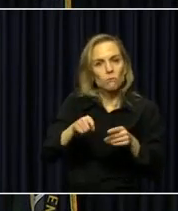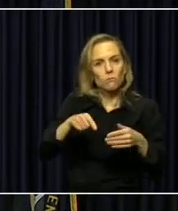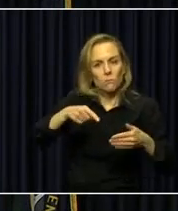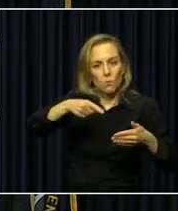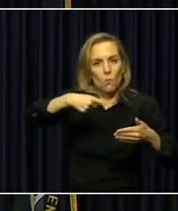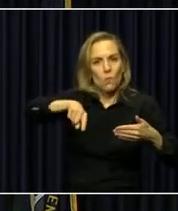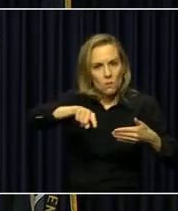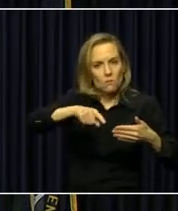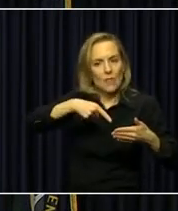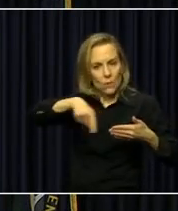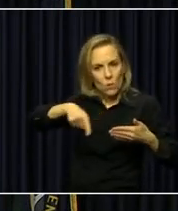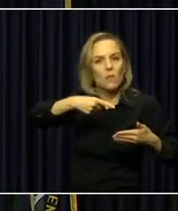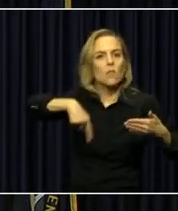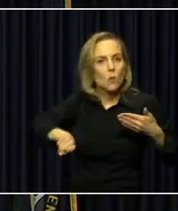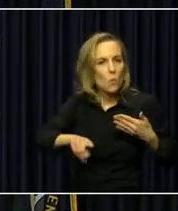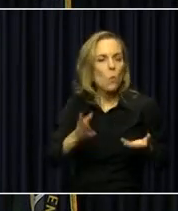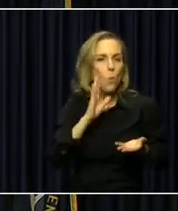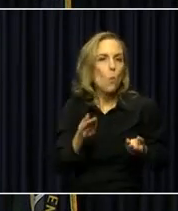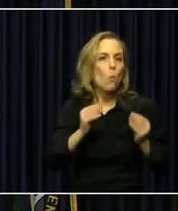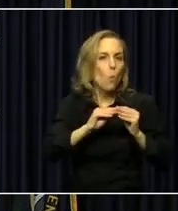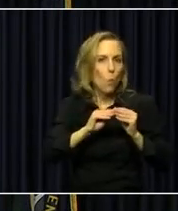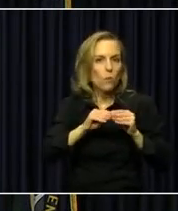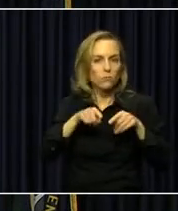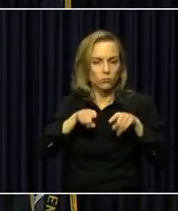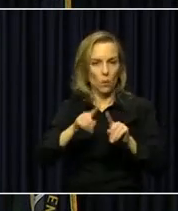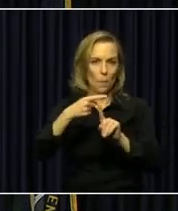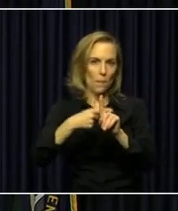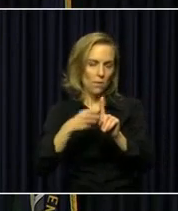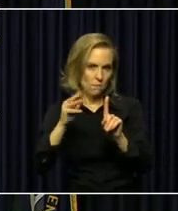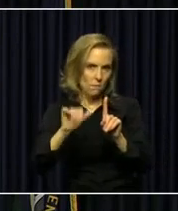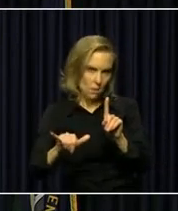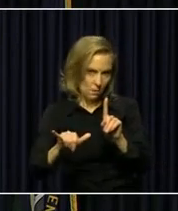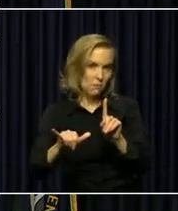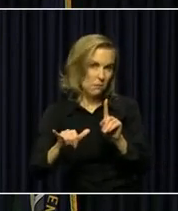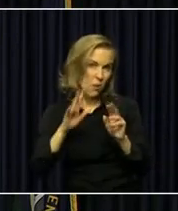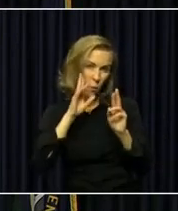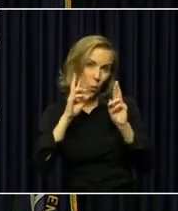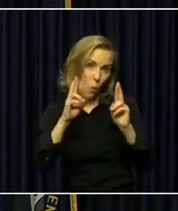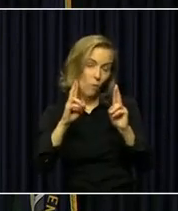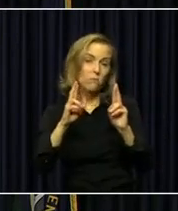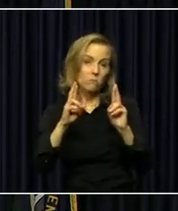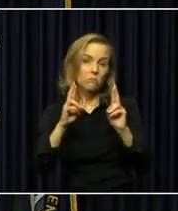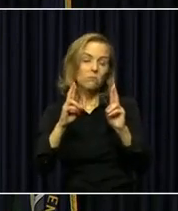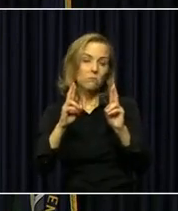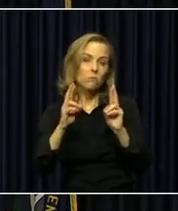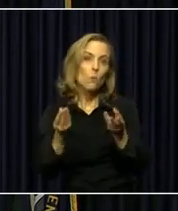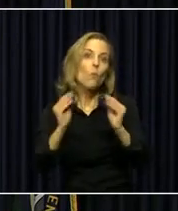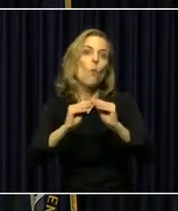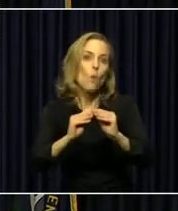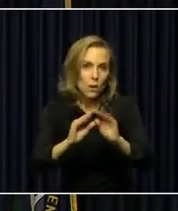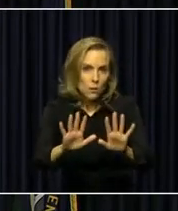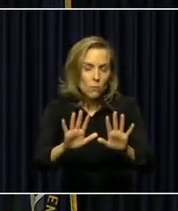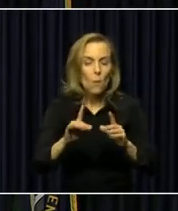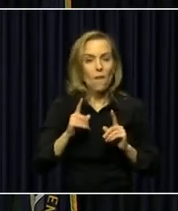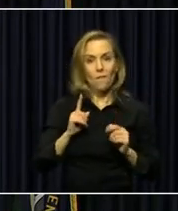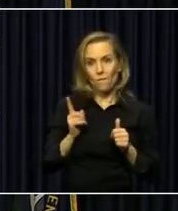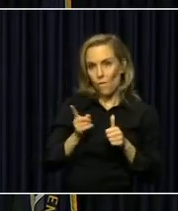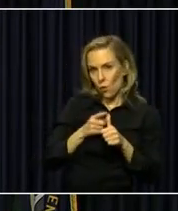NOT A BIG NUMBER OF CASES TODAY BUT ON THE THREE-DAY AVERAGE IT'S STILL ABOUT A PLATEAU. WHAT WE'LL NEED TO SEE IS A